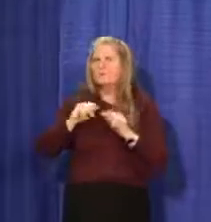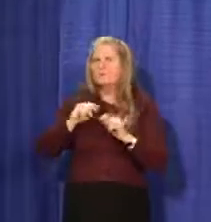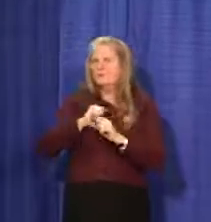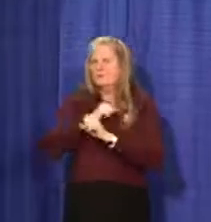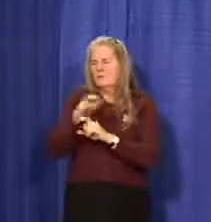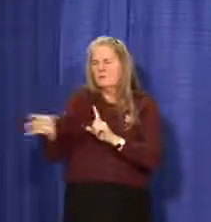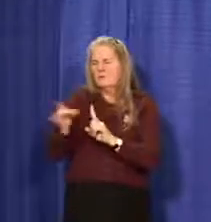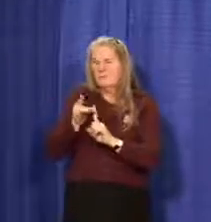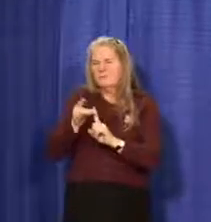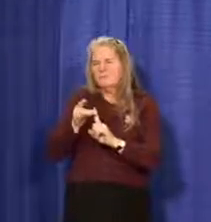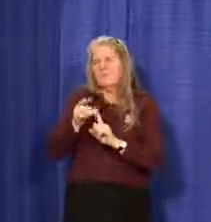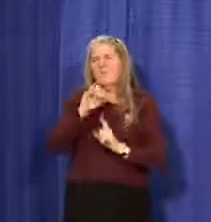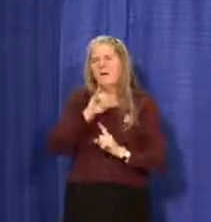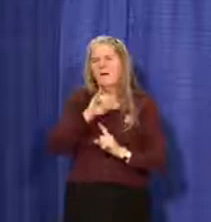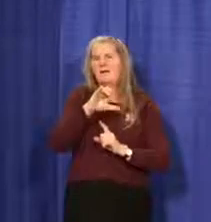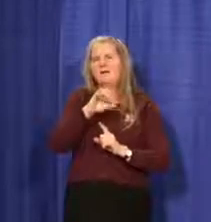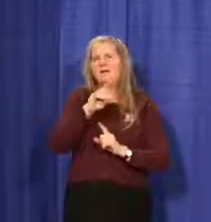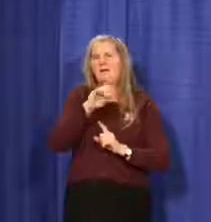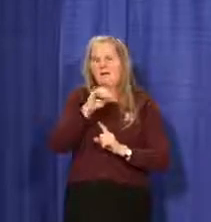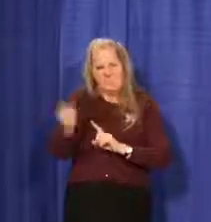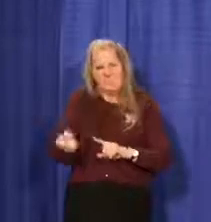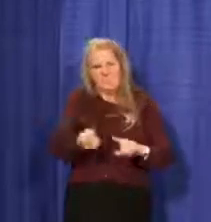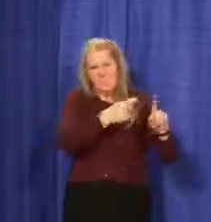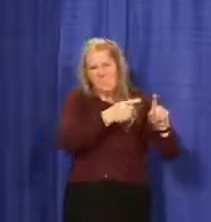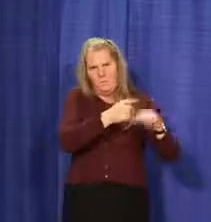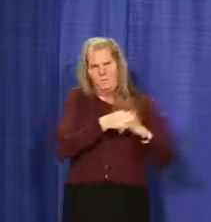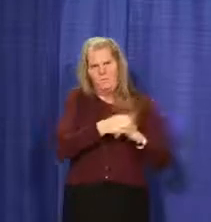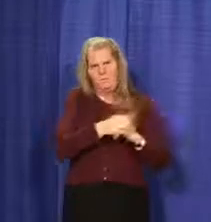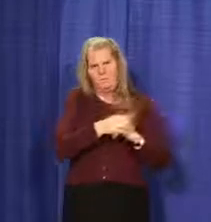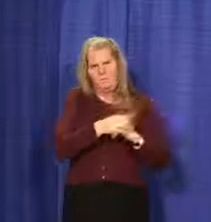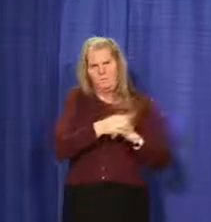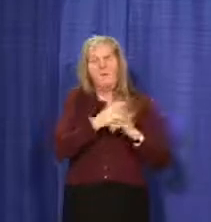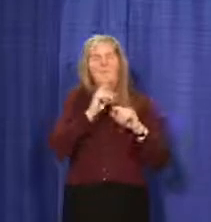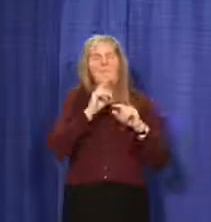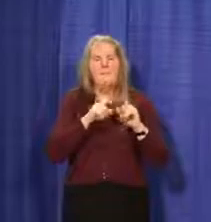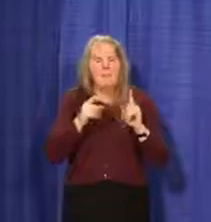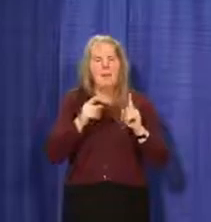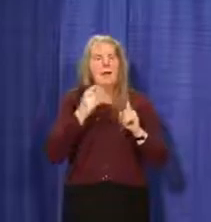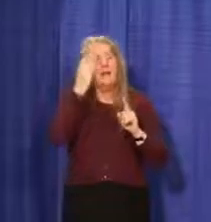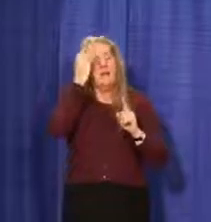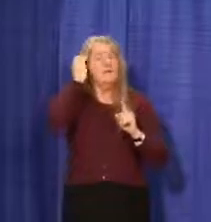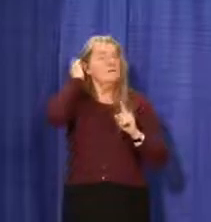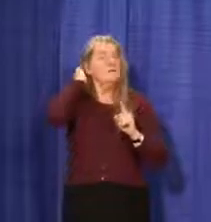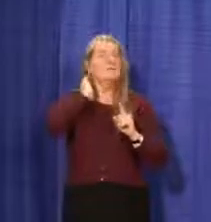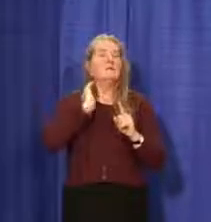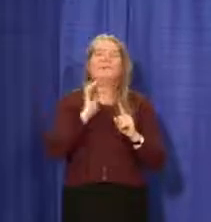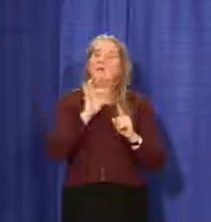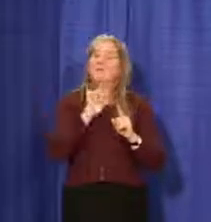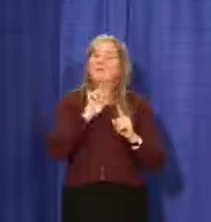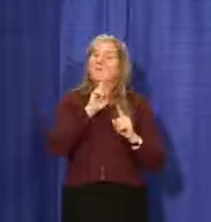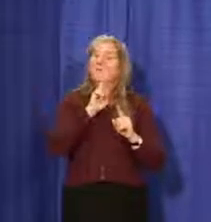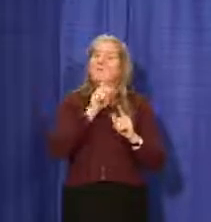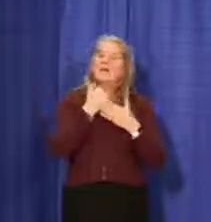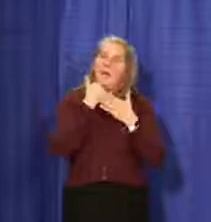get tested at YCDC. Either way, to reduce your likelihood of having to make a trip to get tested, getting a